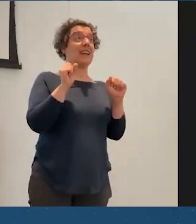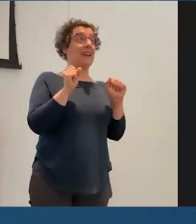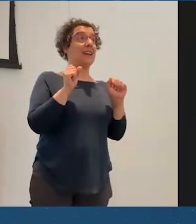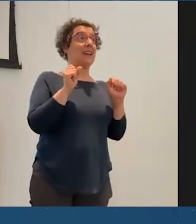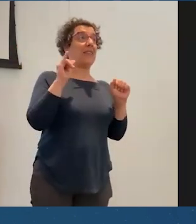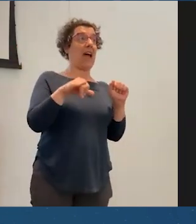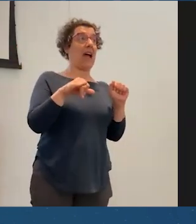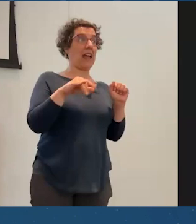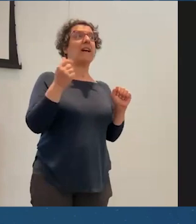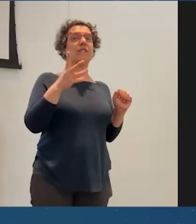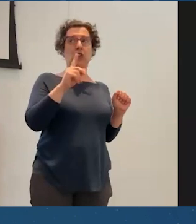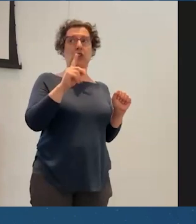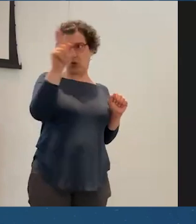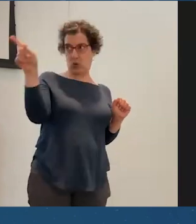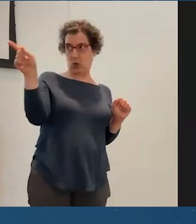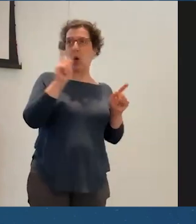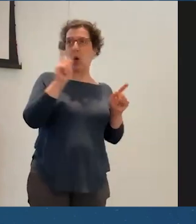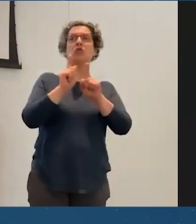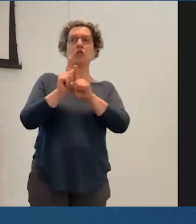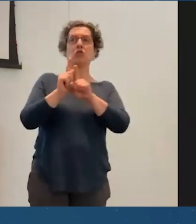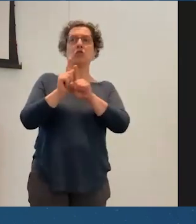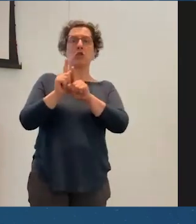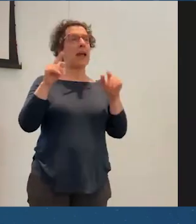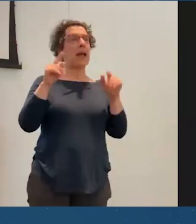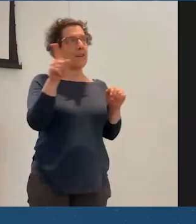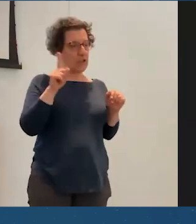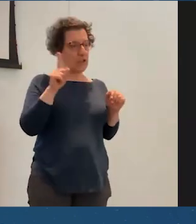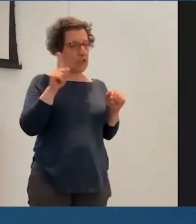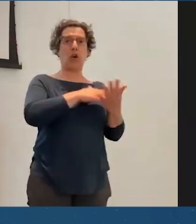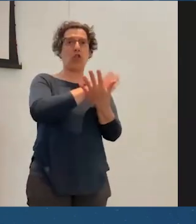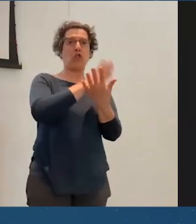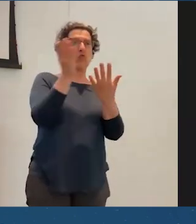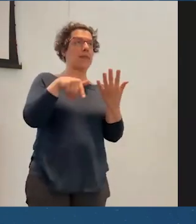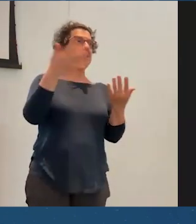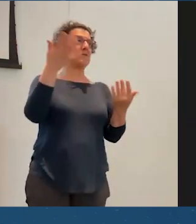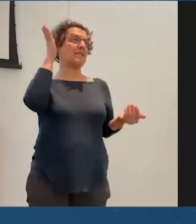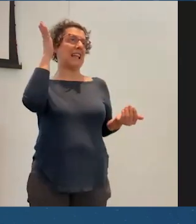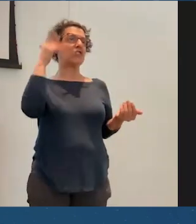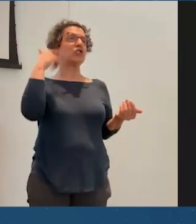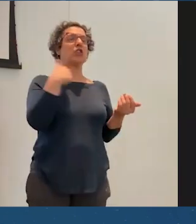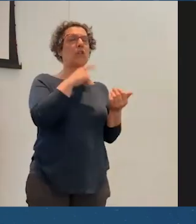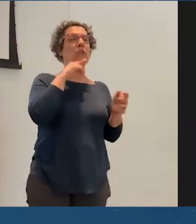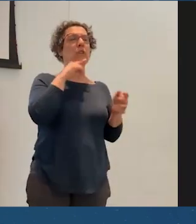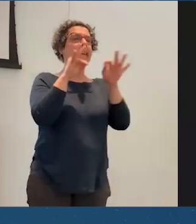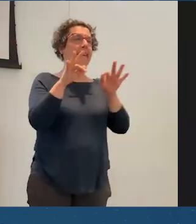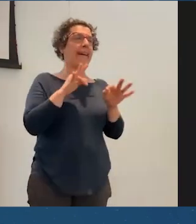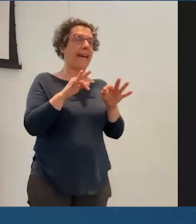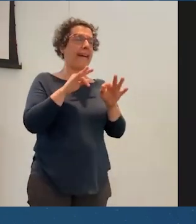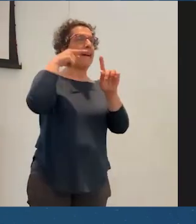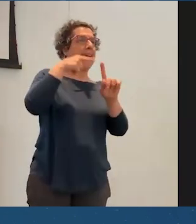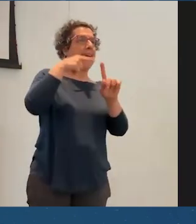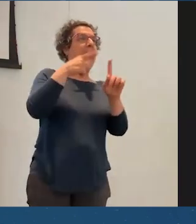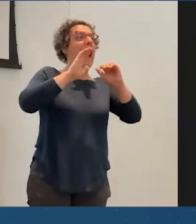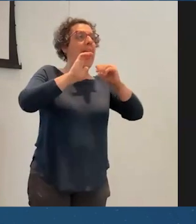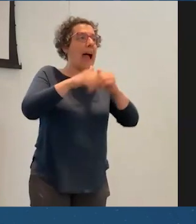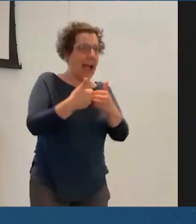OK, a few of you also. So a lot of you, we're in-- throughout this presentation, we're really diving into the how we do it.